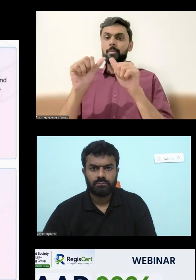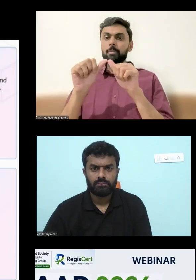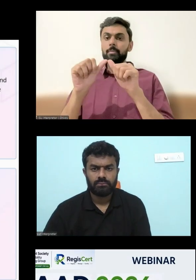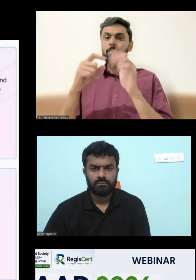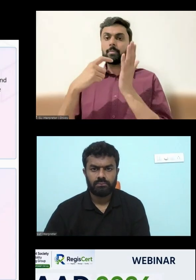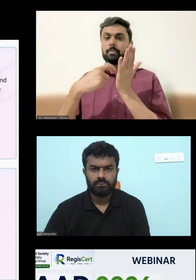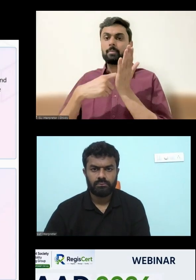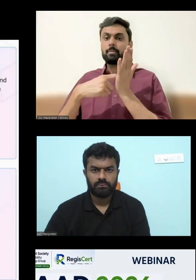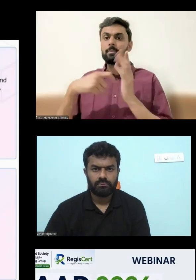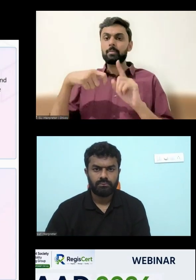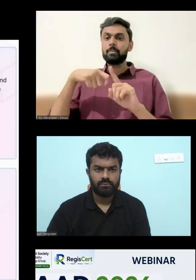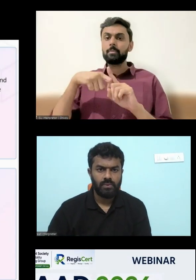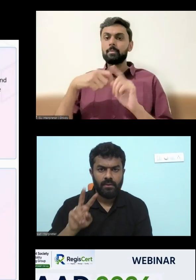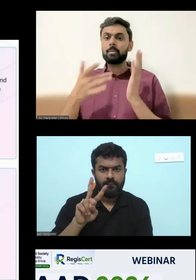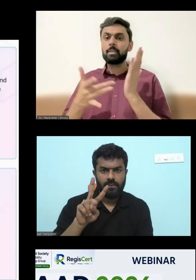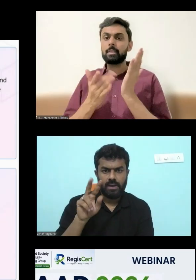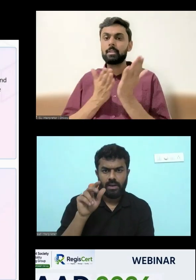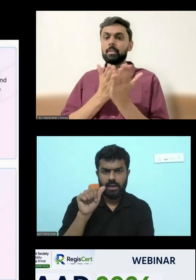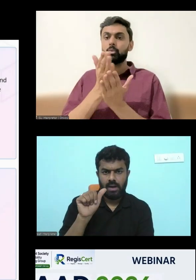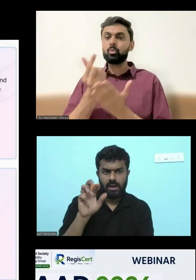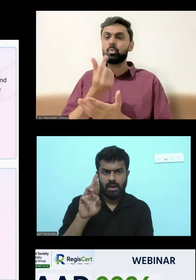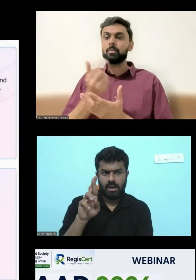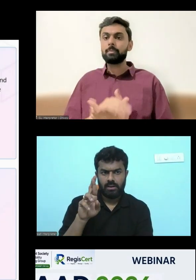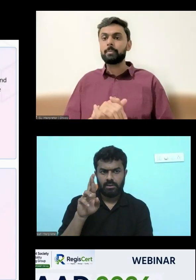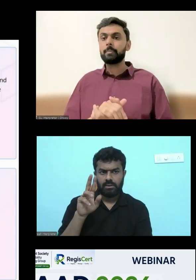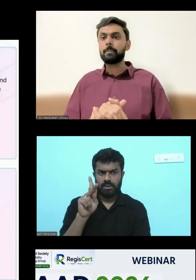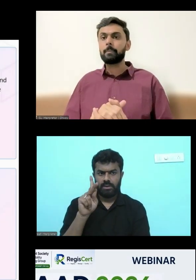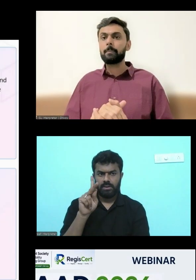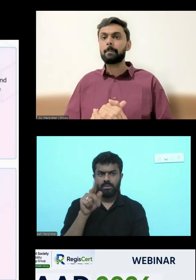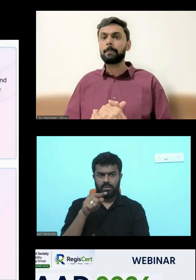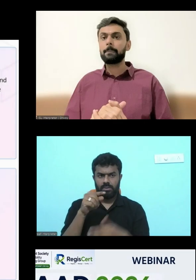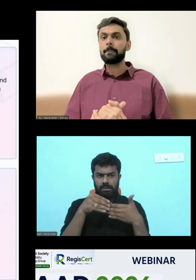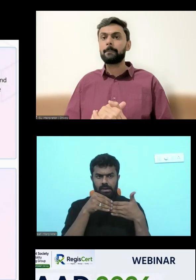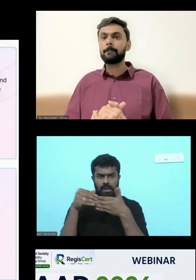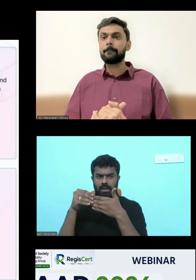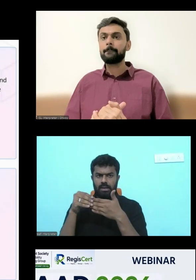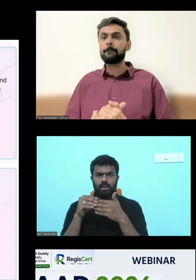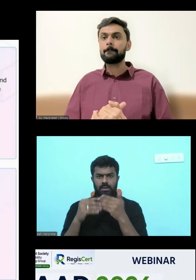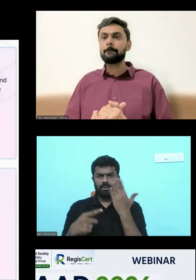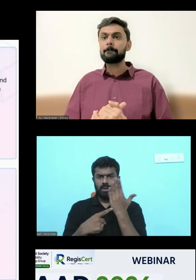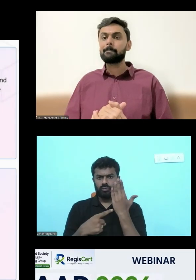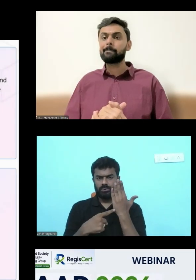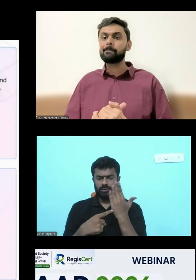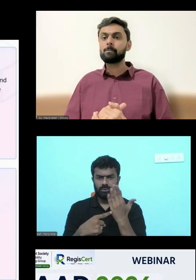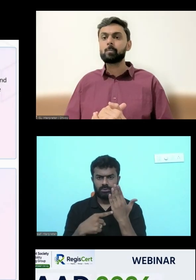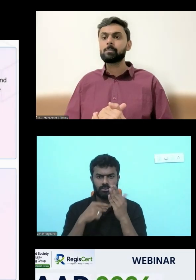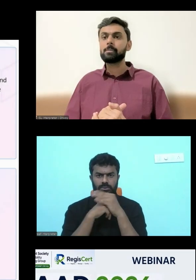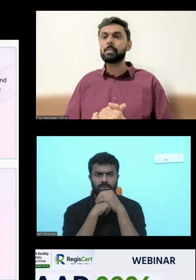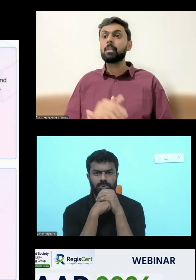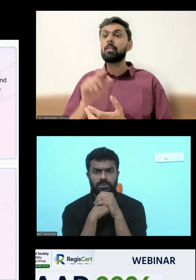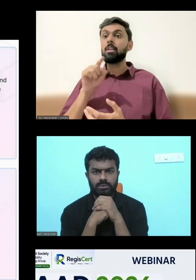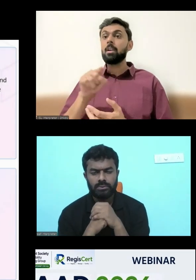As assistive technology with VARK learning preferences to support diverse classroom needs.